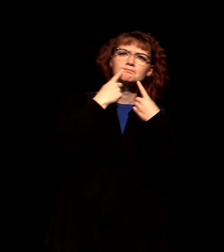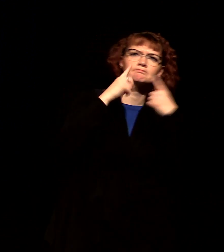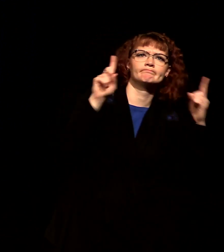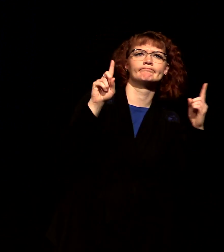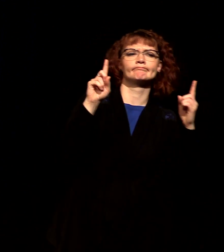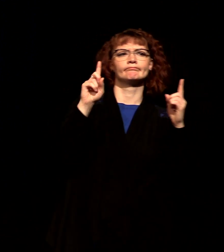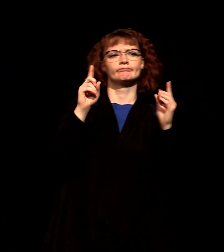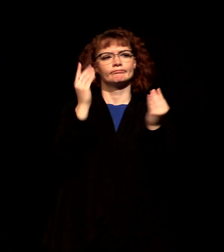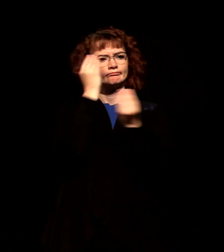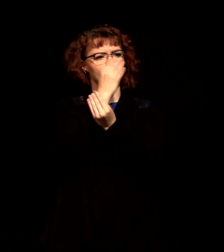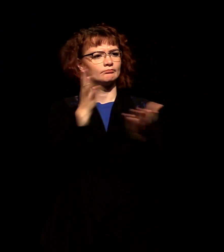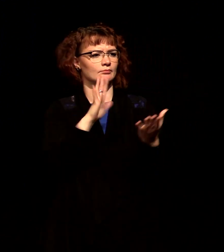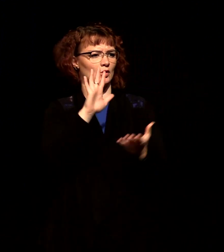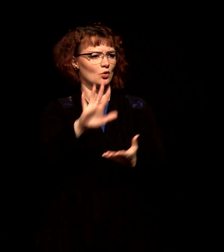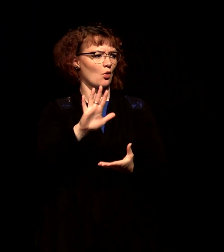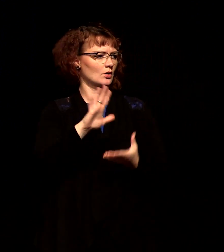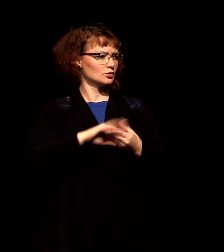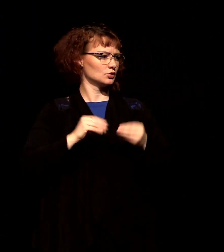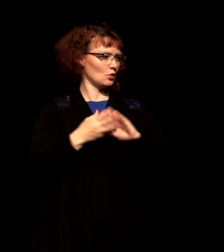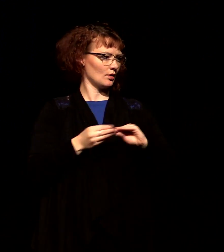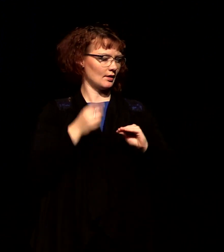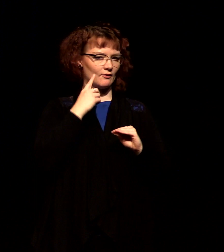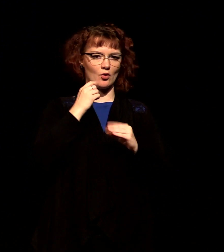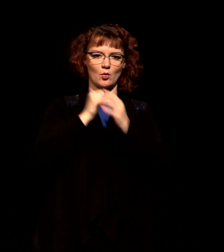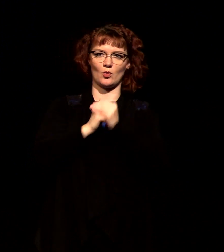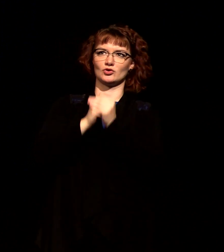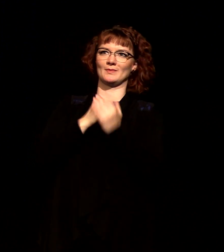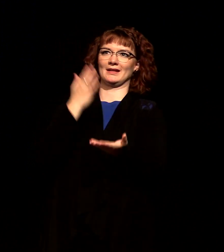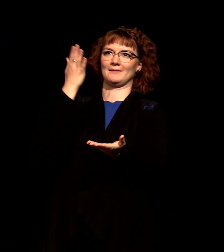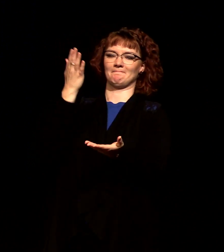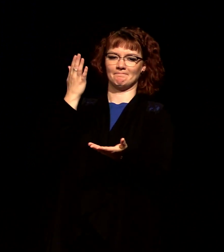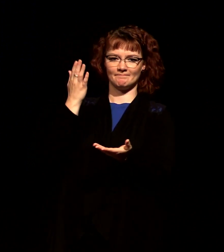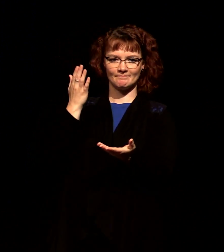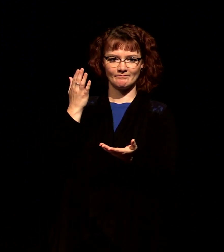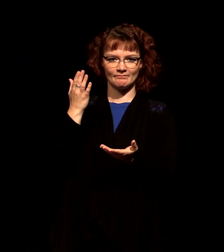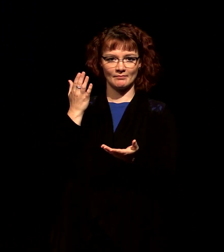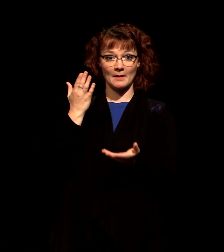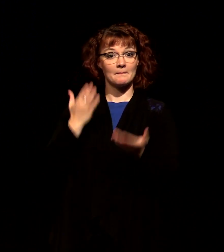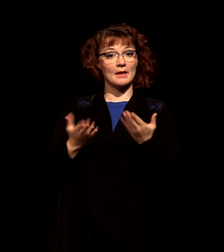beautiful grandiose story. And there are many ways in which God